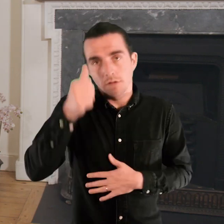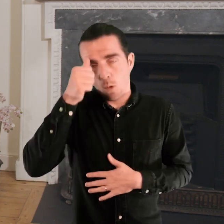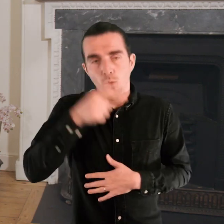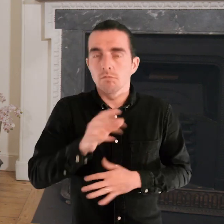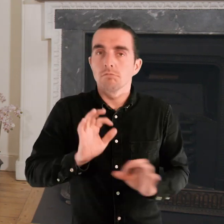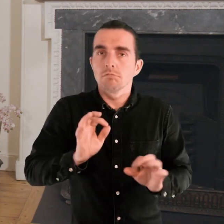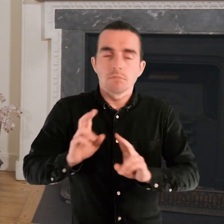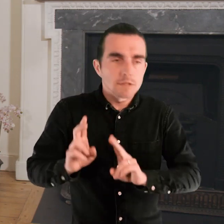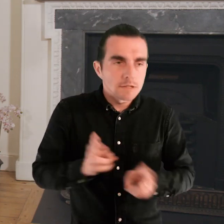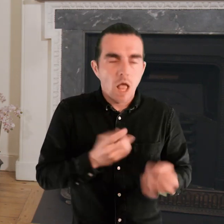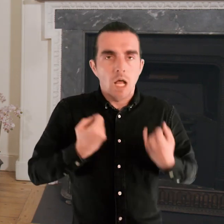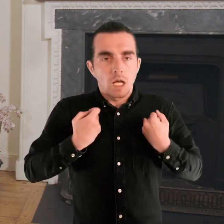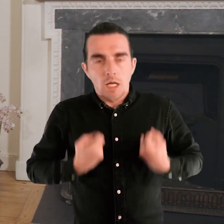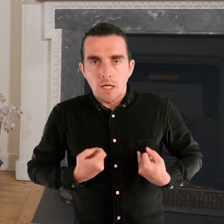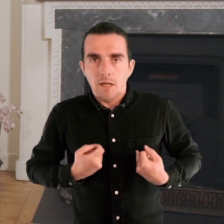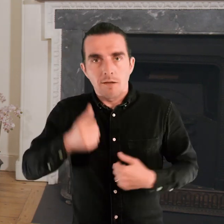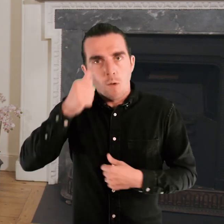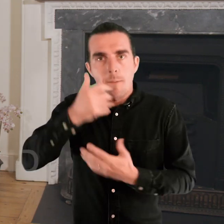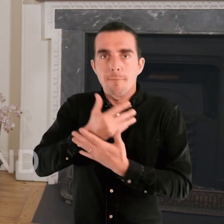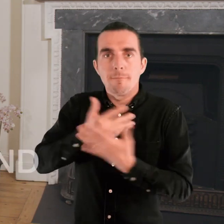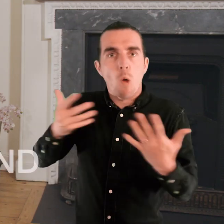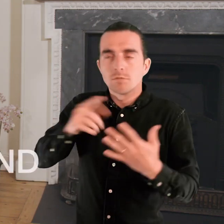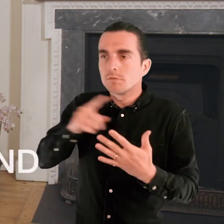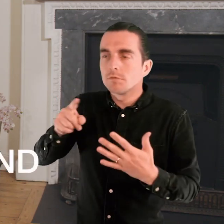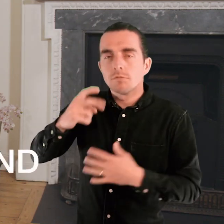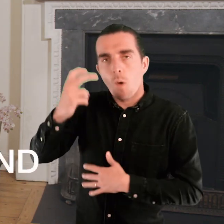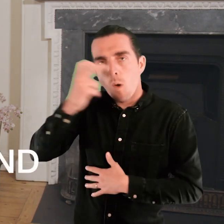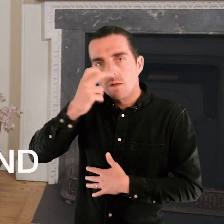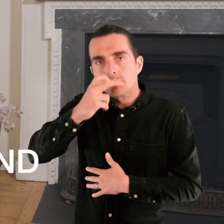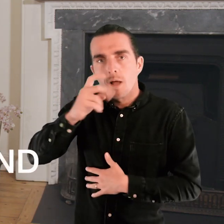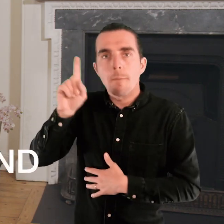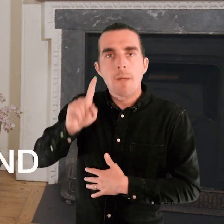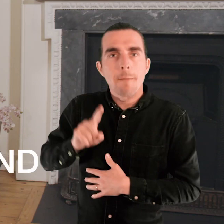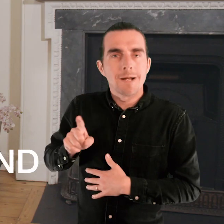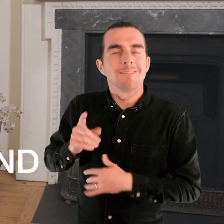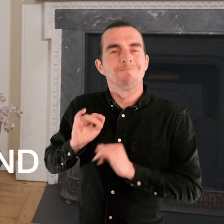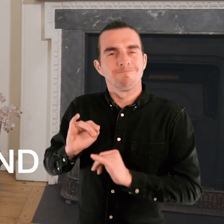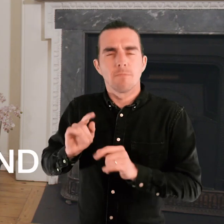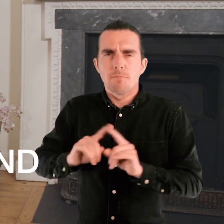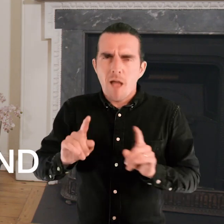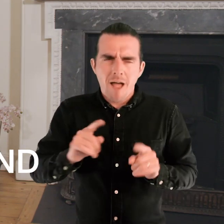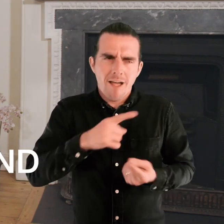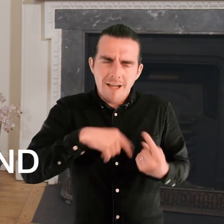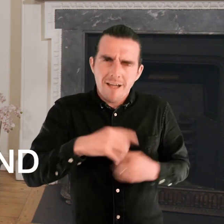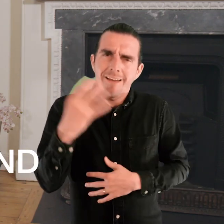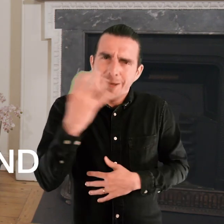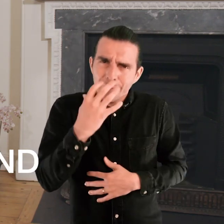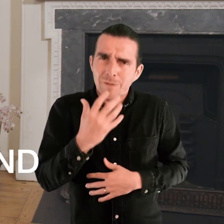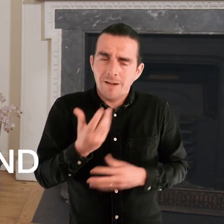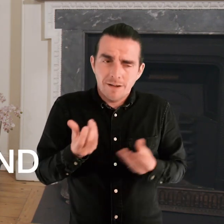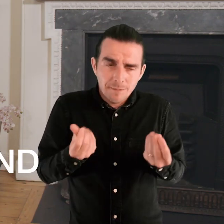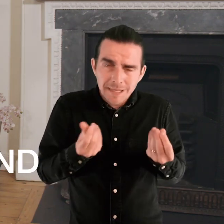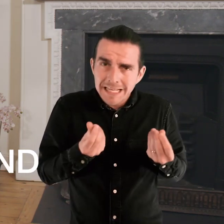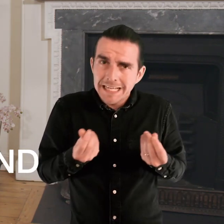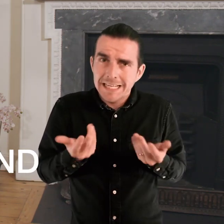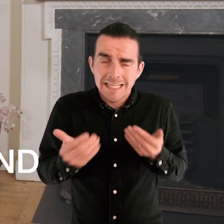that mostly hit the elderly and the middle aged. But in terms of economically and socially,